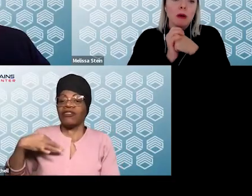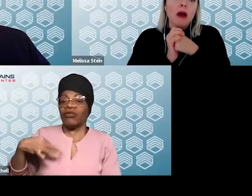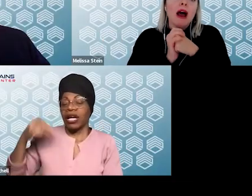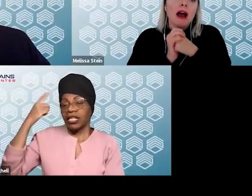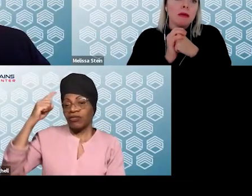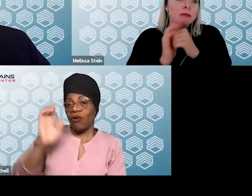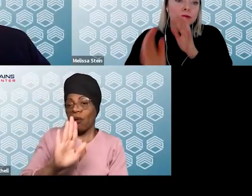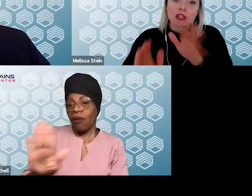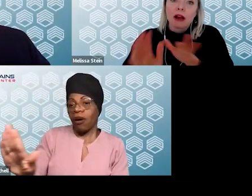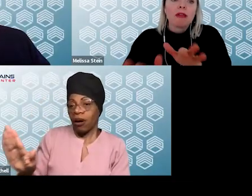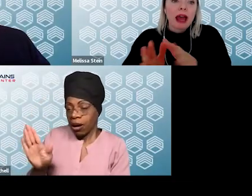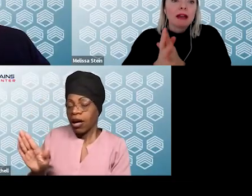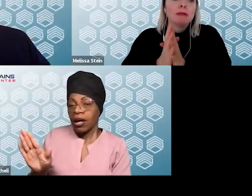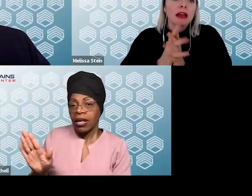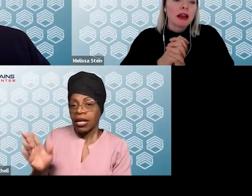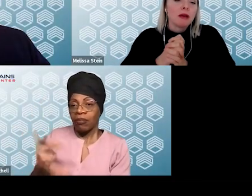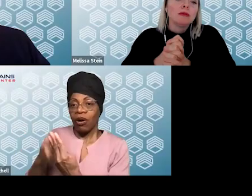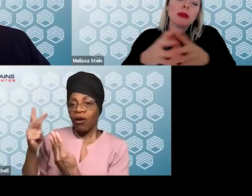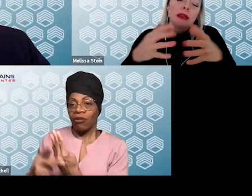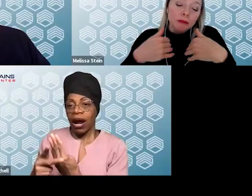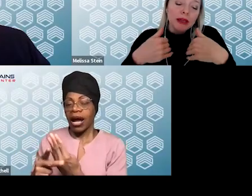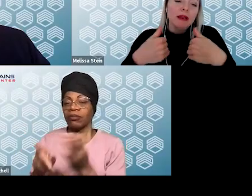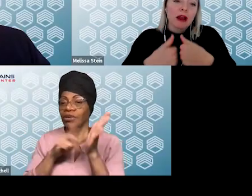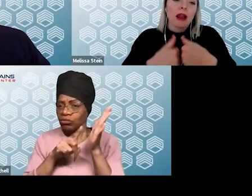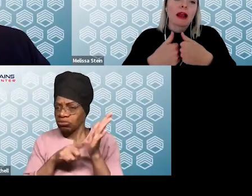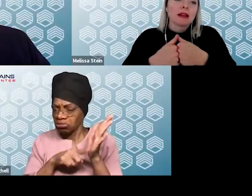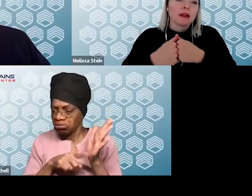So check on that. But we are not cleared